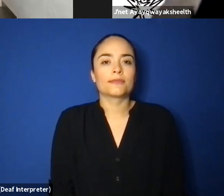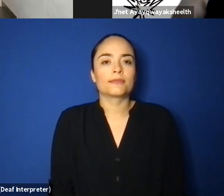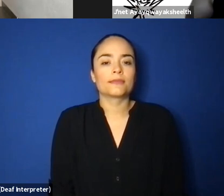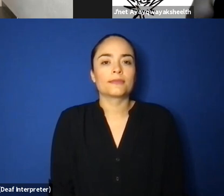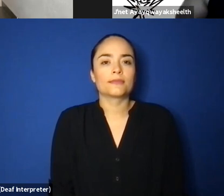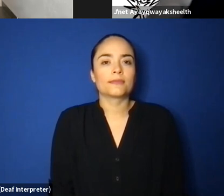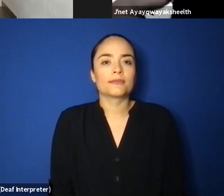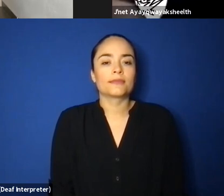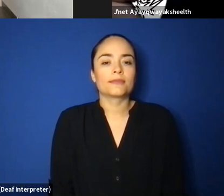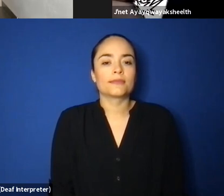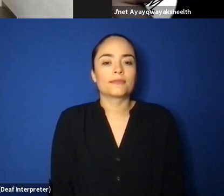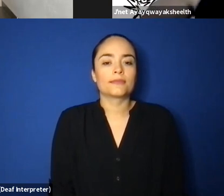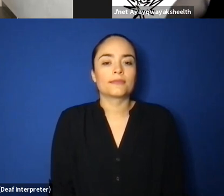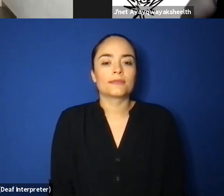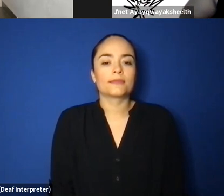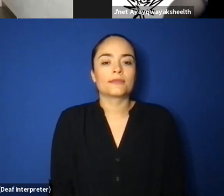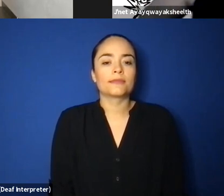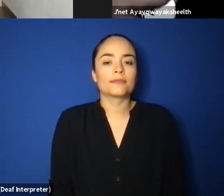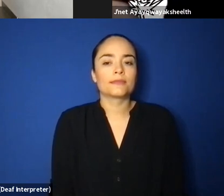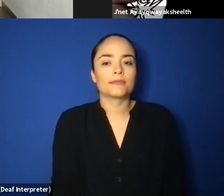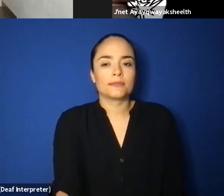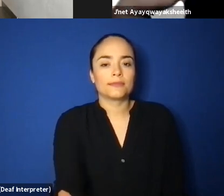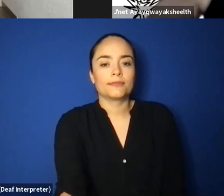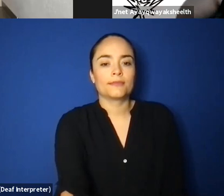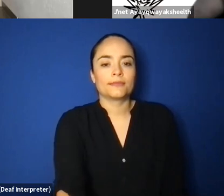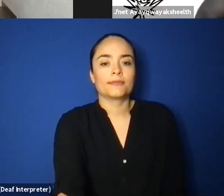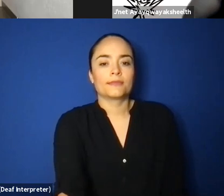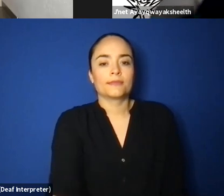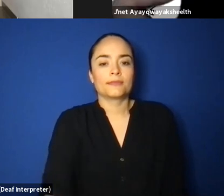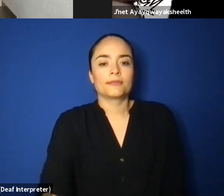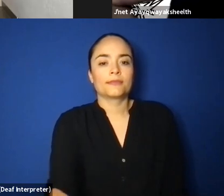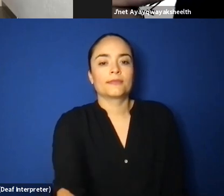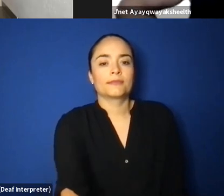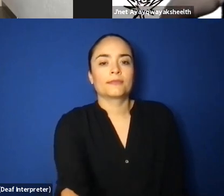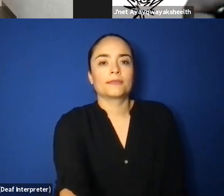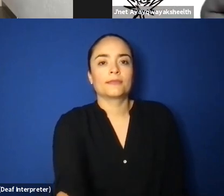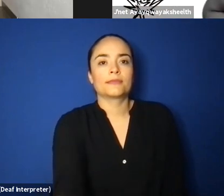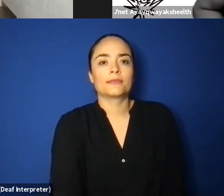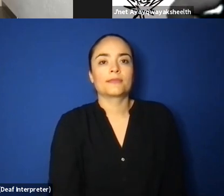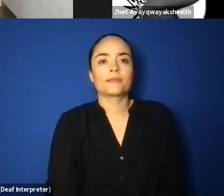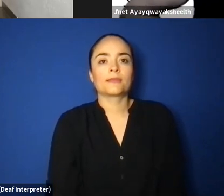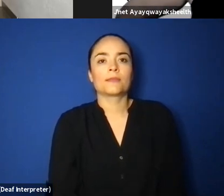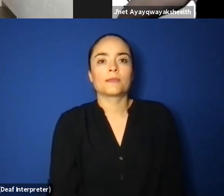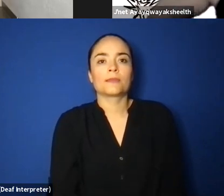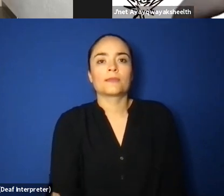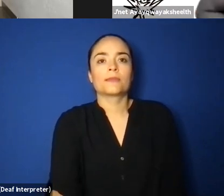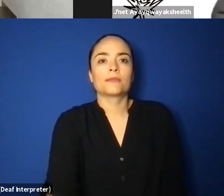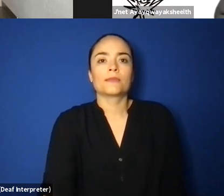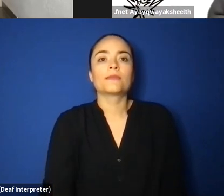So the challenge is, you want to tap on the ground every time you hear a drum beat. Right right, left left, right right...